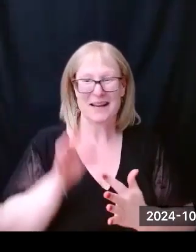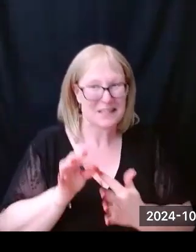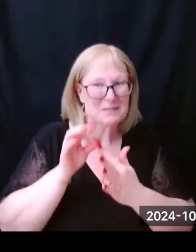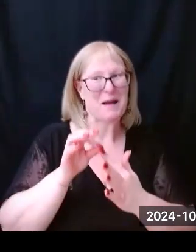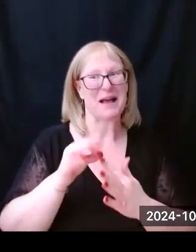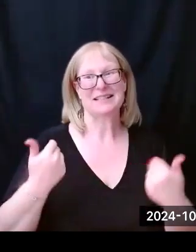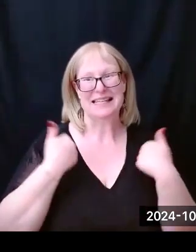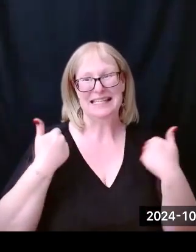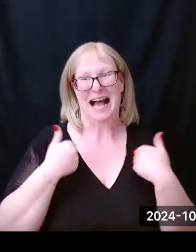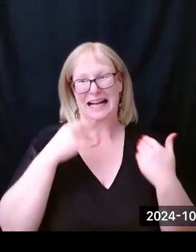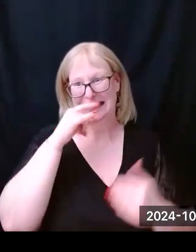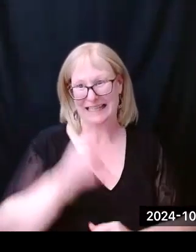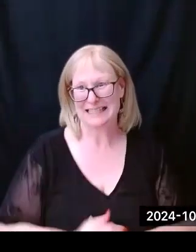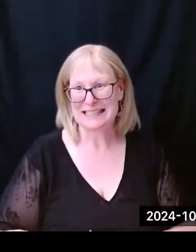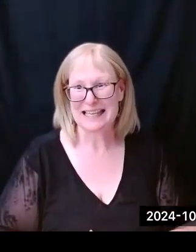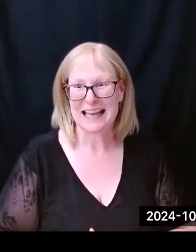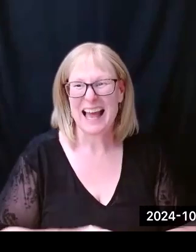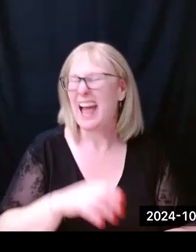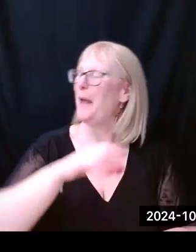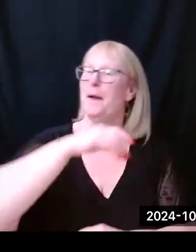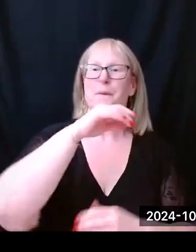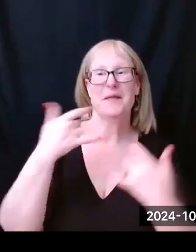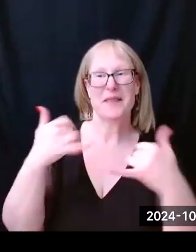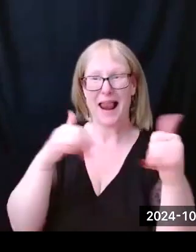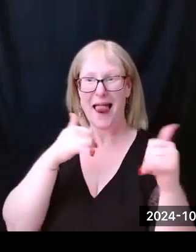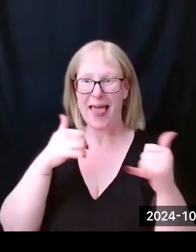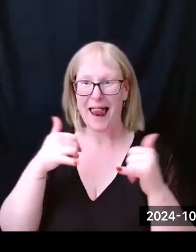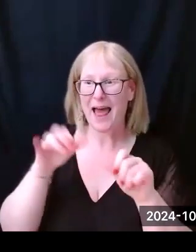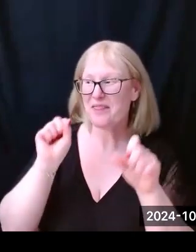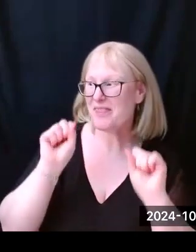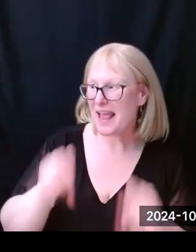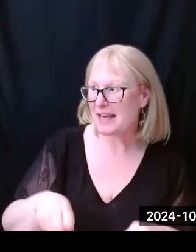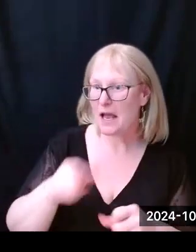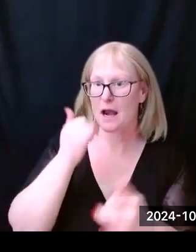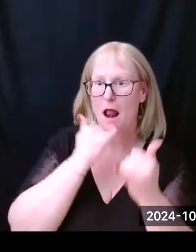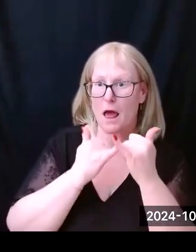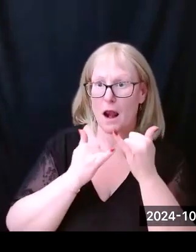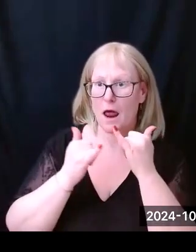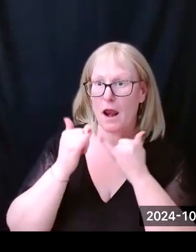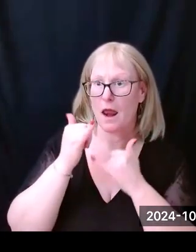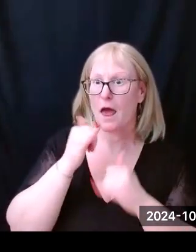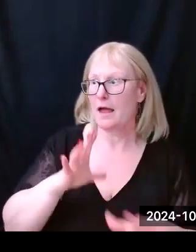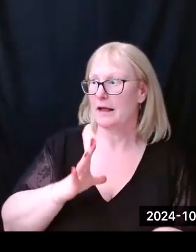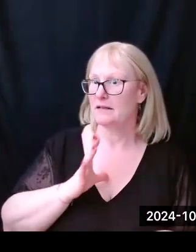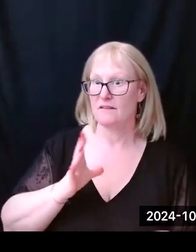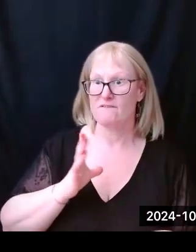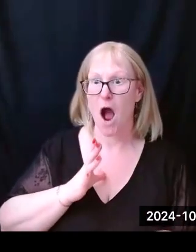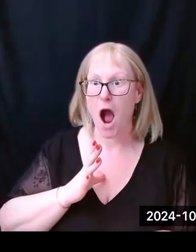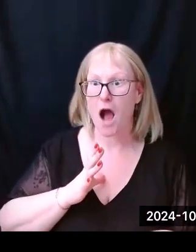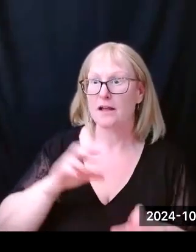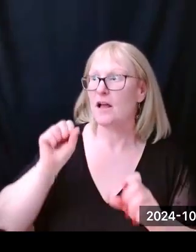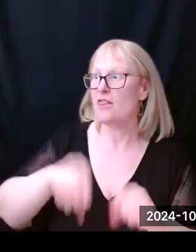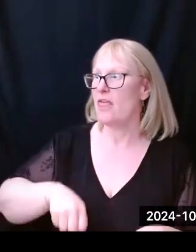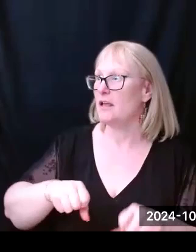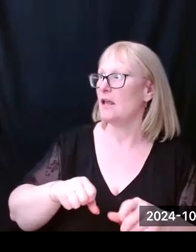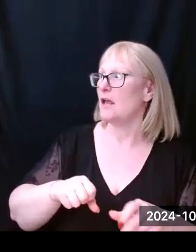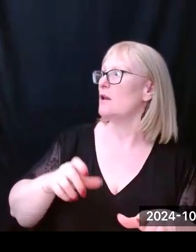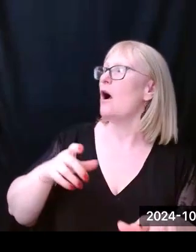It allows kids to make mistakes in a safe and comfortable environment, and it lets them develop problem solving skills. Right?